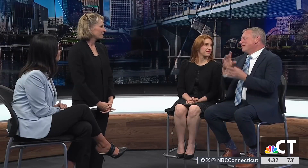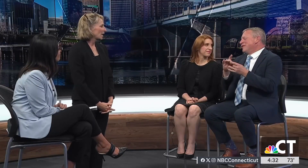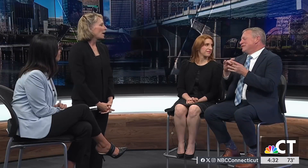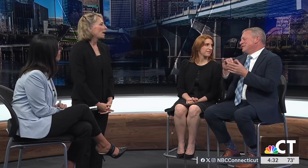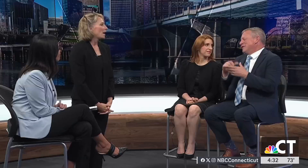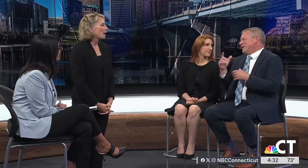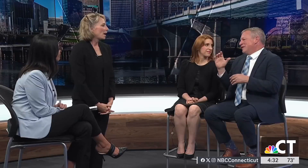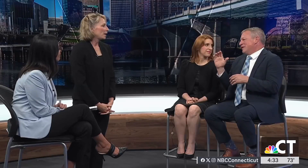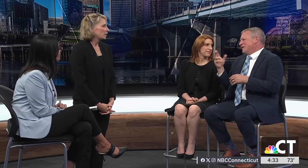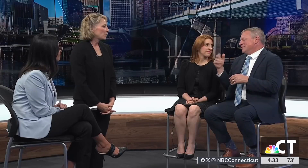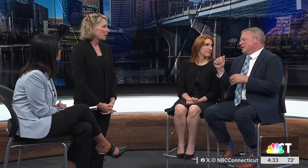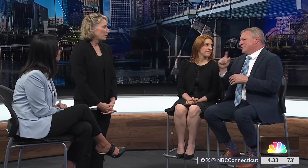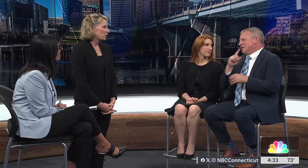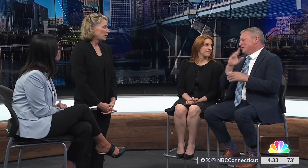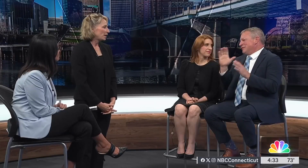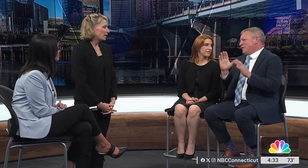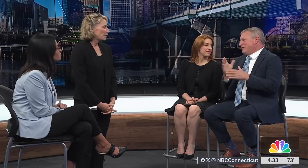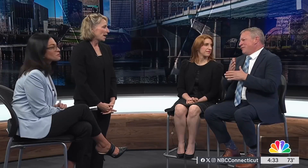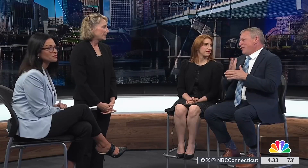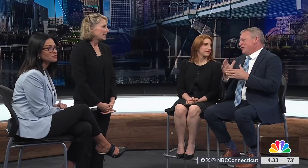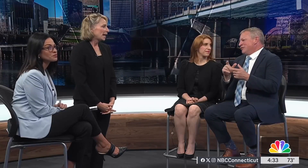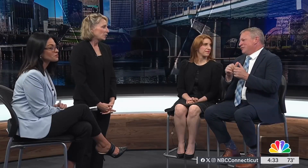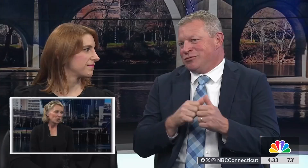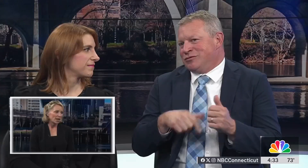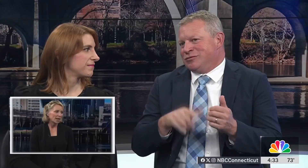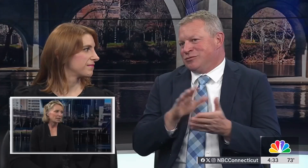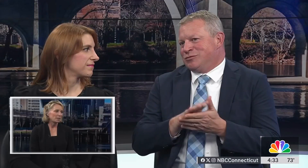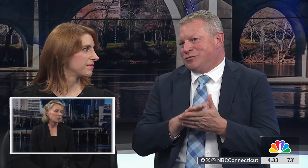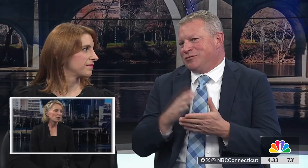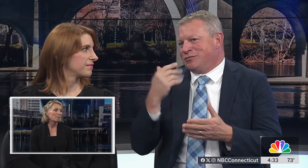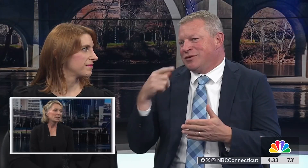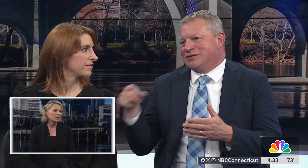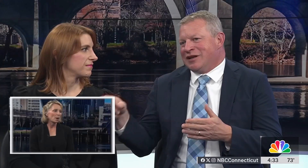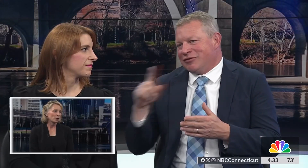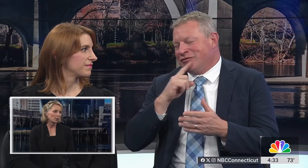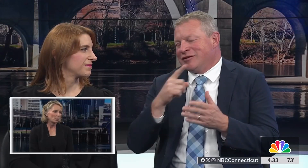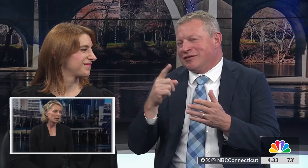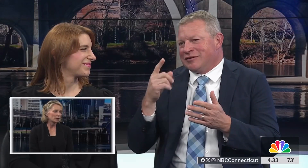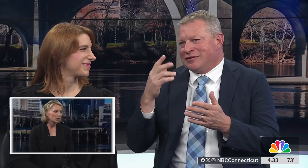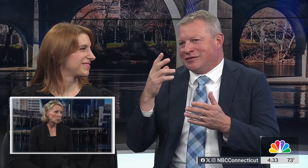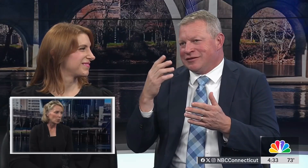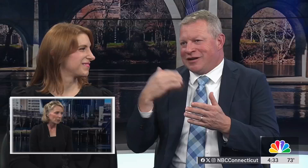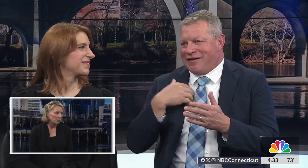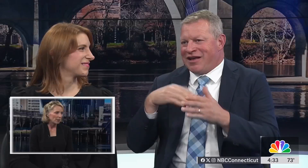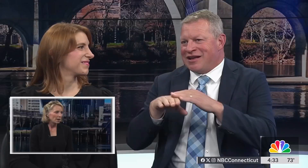they're going to work with a patient from this individual